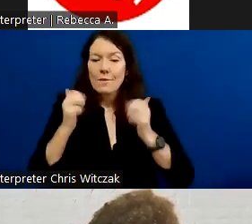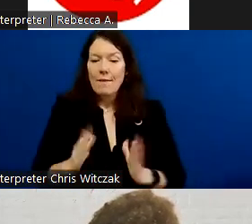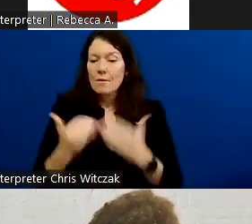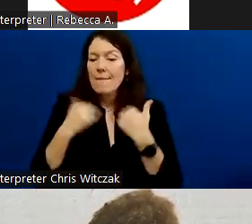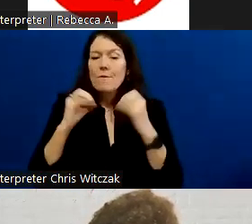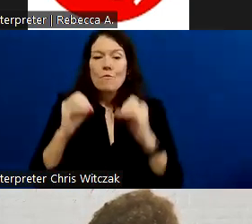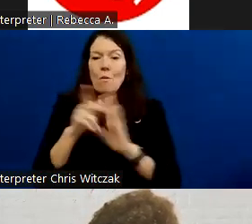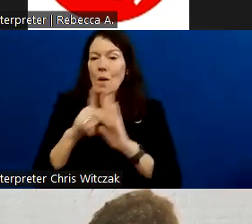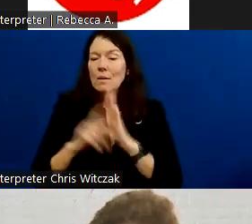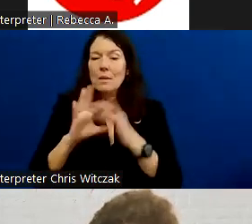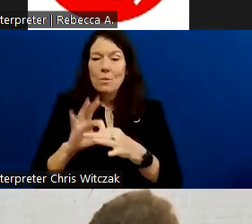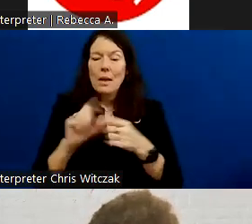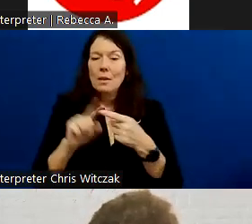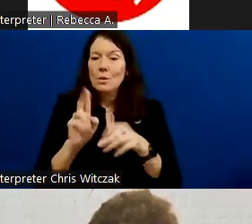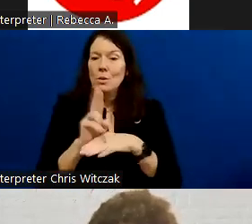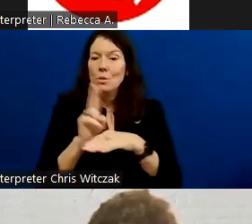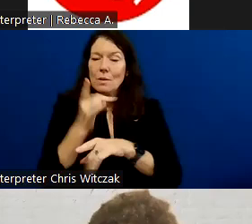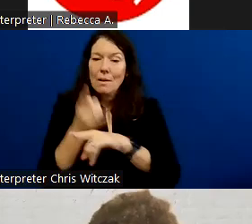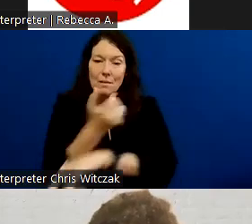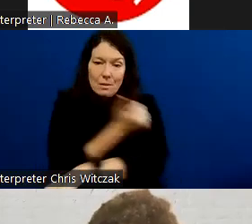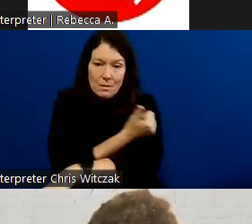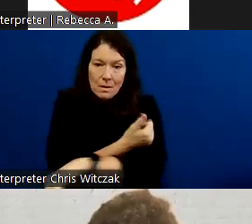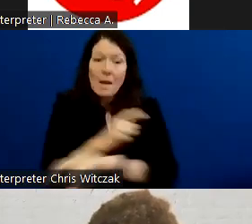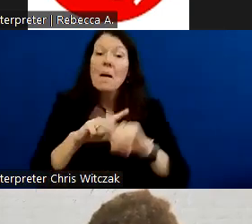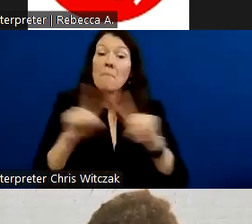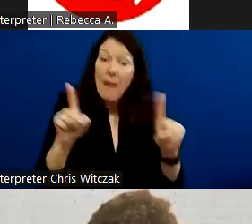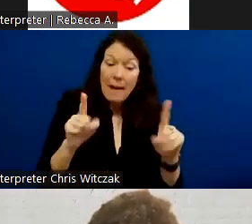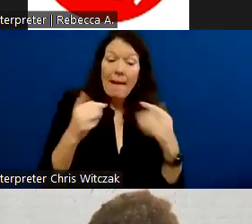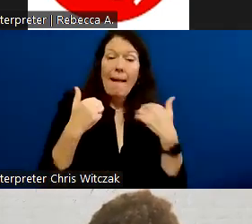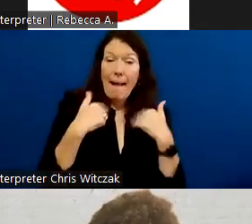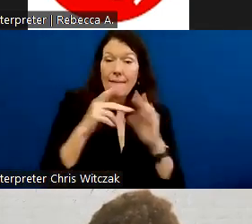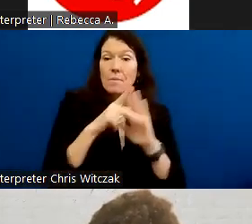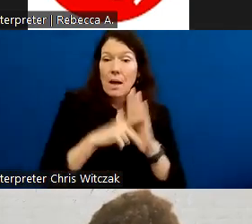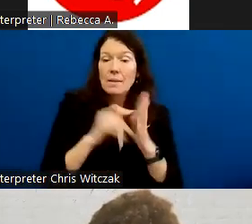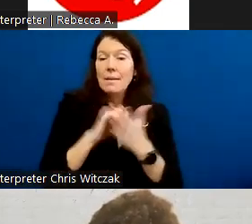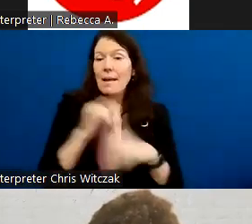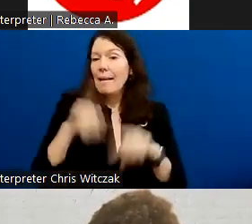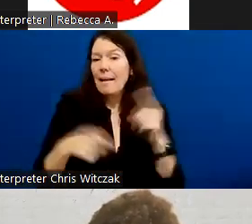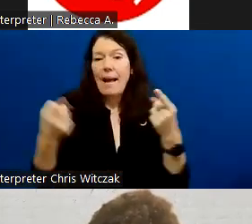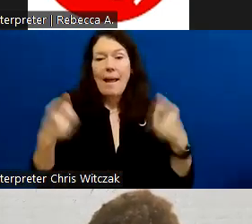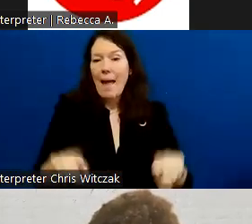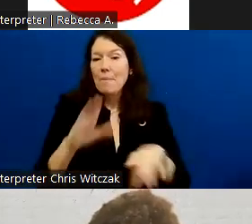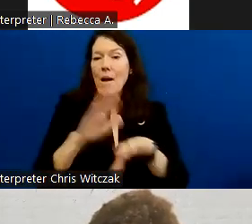use substances but that they do have a policy that substance use can't happen on the premises